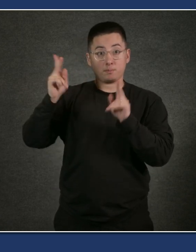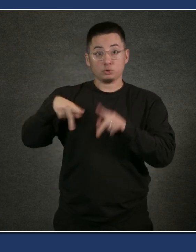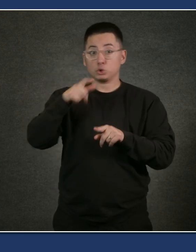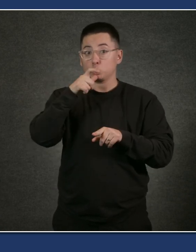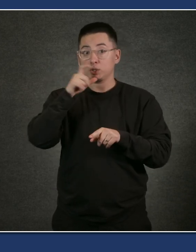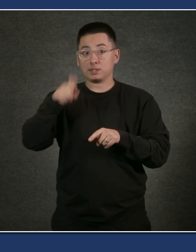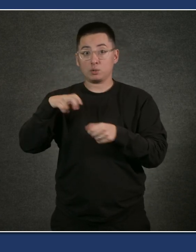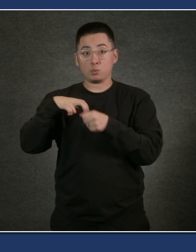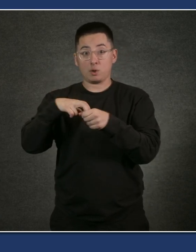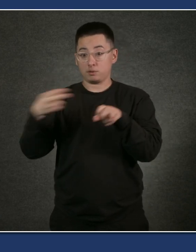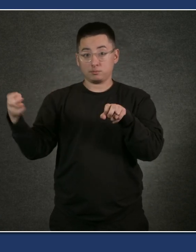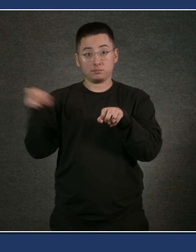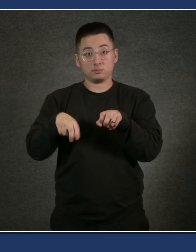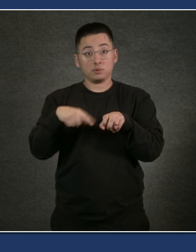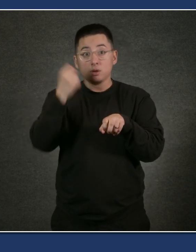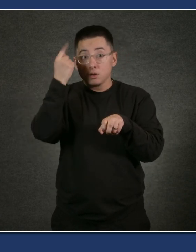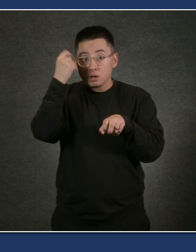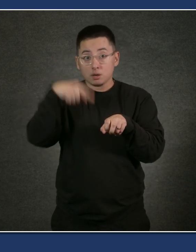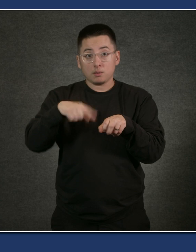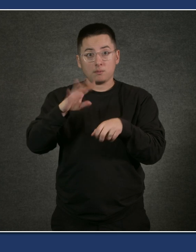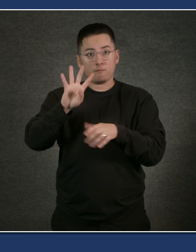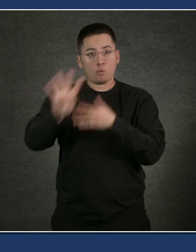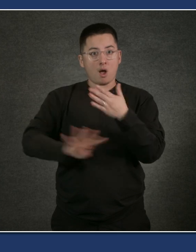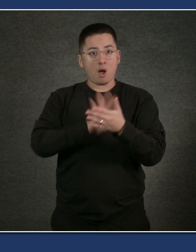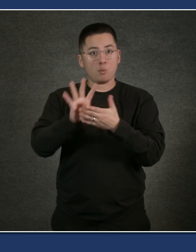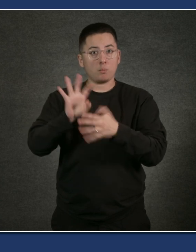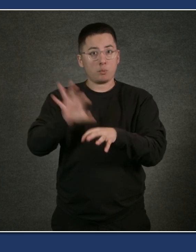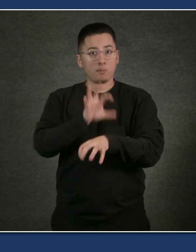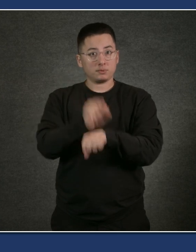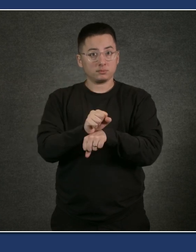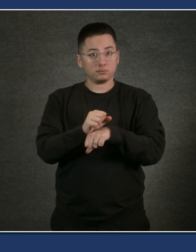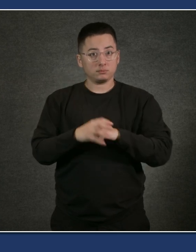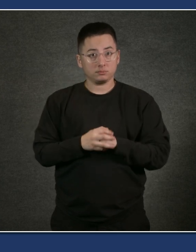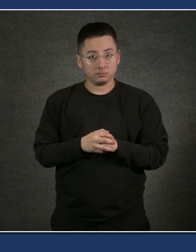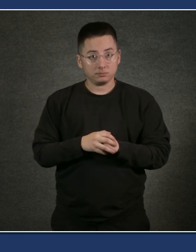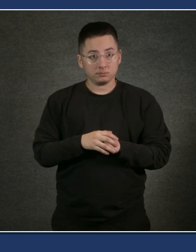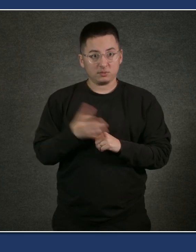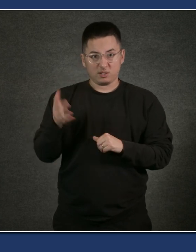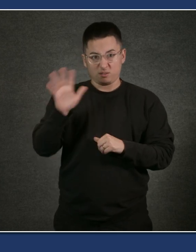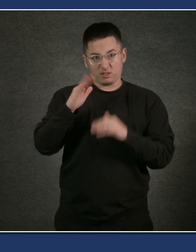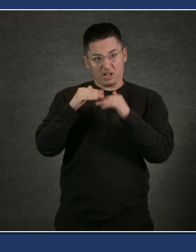there are at least 70 vehicle miles and five hours of staff time that